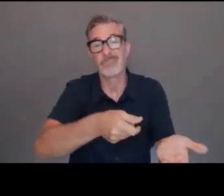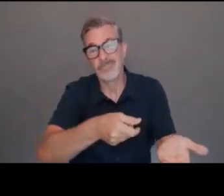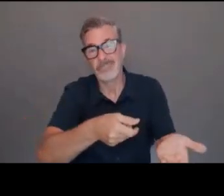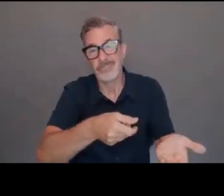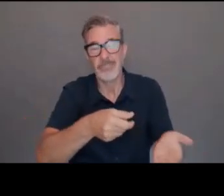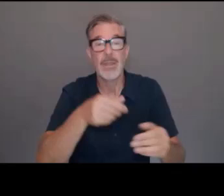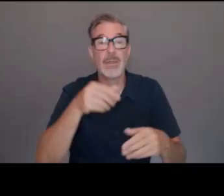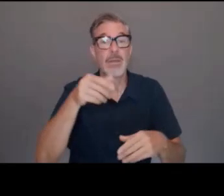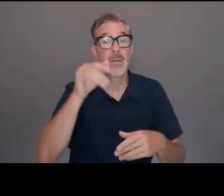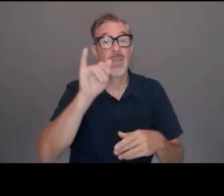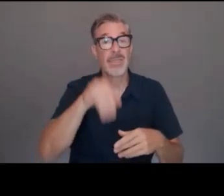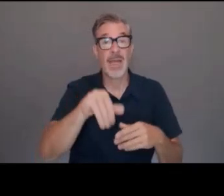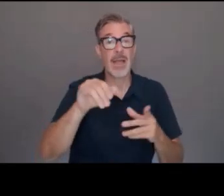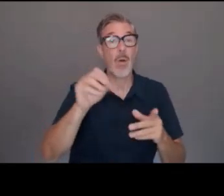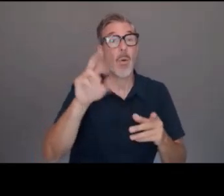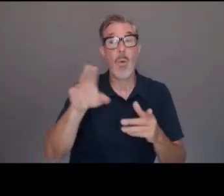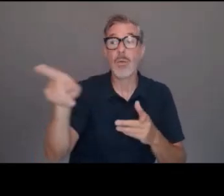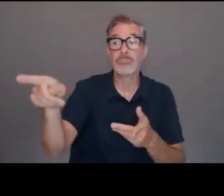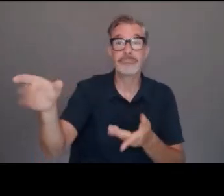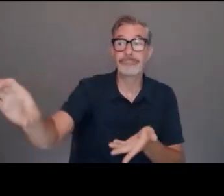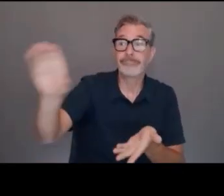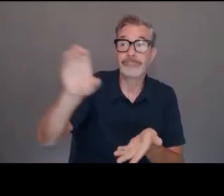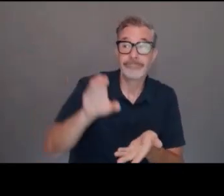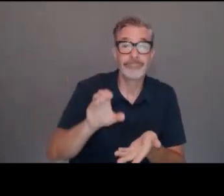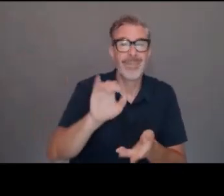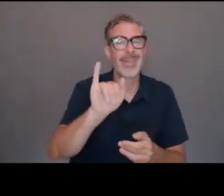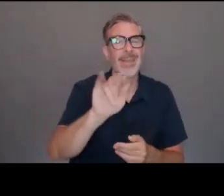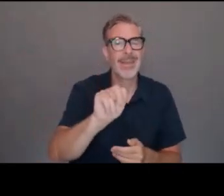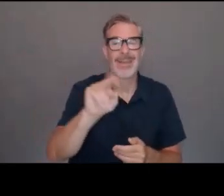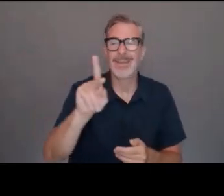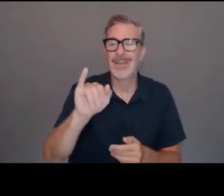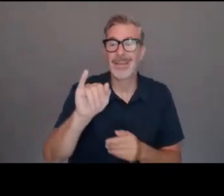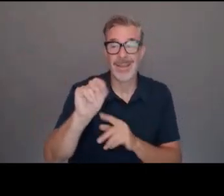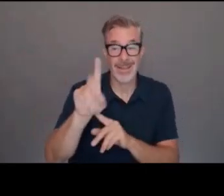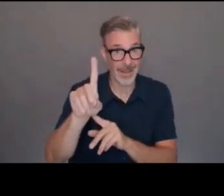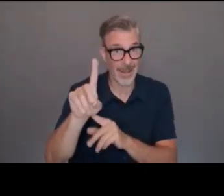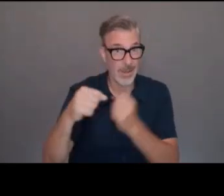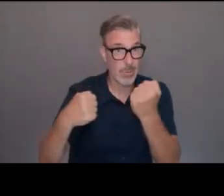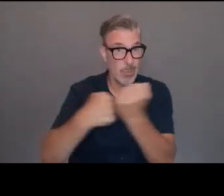support, especially if it is coming from additional contributions